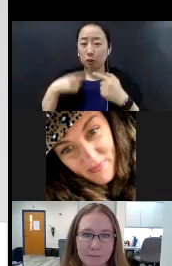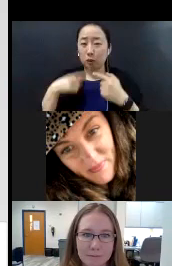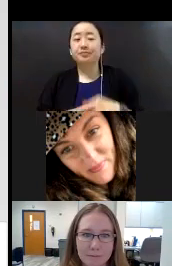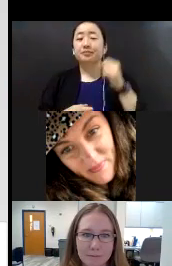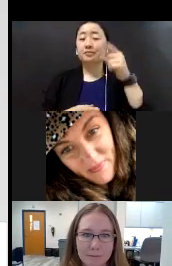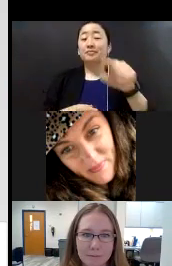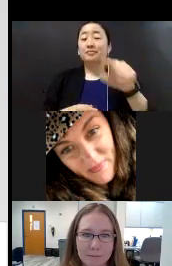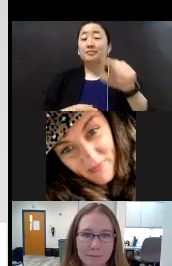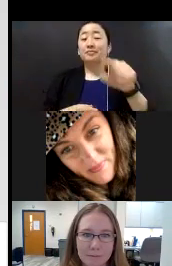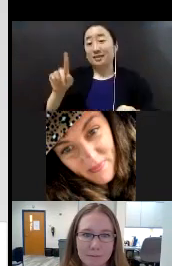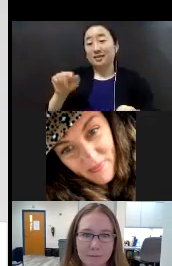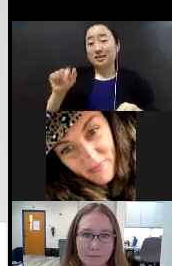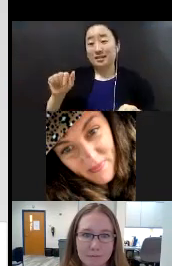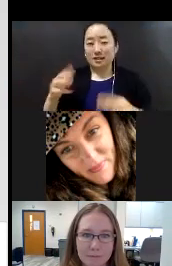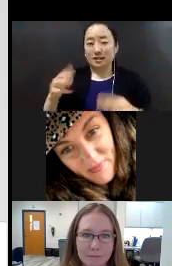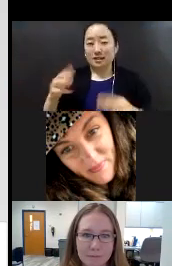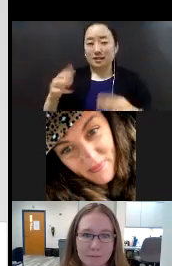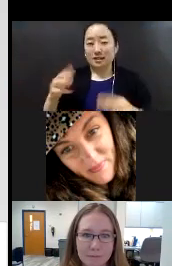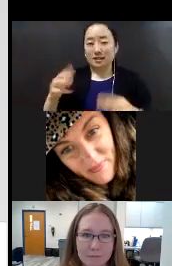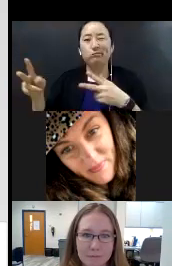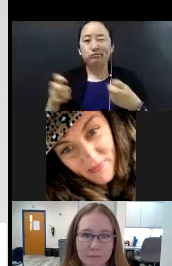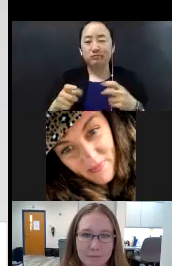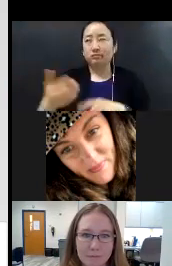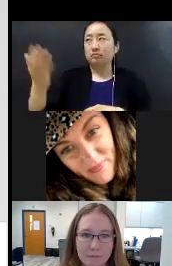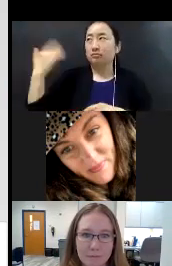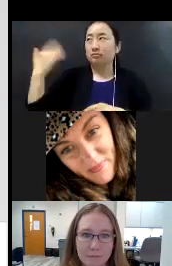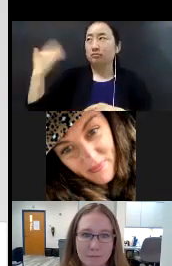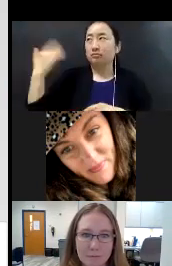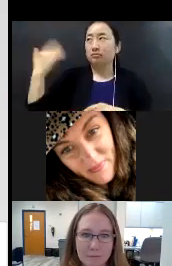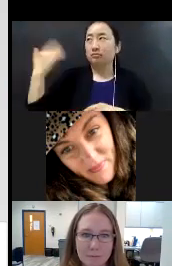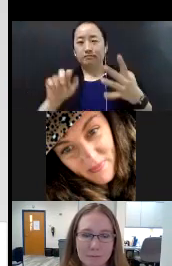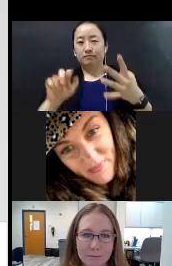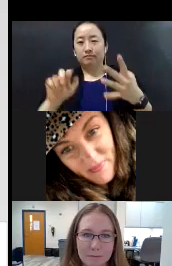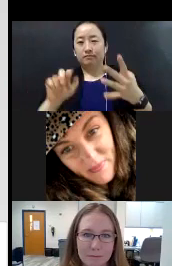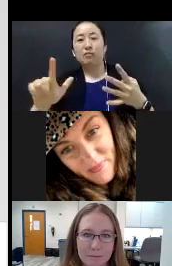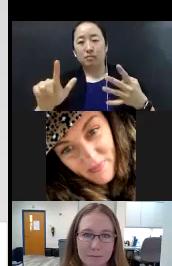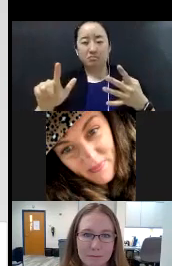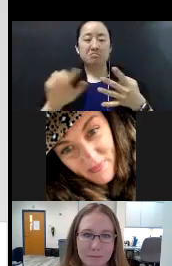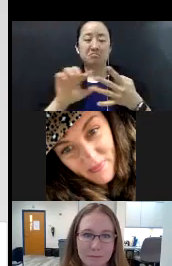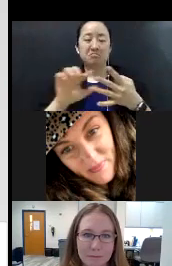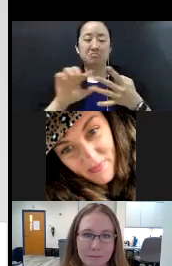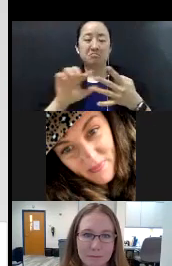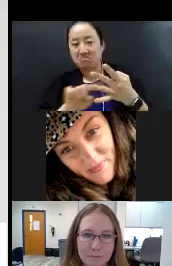I PULLED IT FOR THIS PRESENTATION MID-APRIL SO WE HAVE DONE ANOTHER MONTH'S WORTH SINCE THEN OF UPDATED DATA.